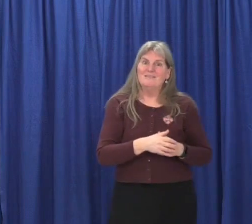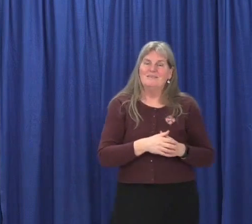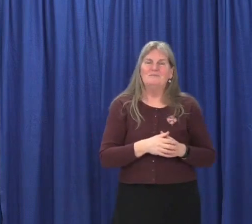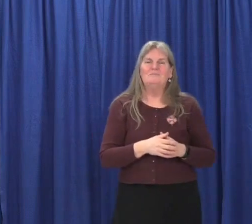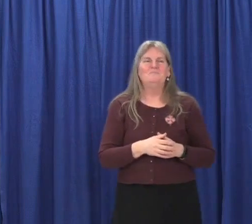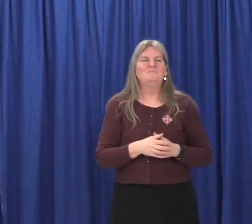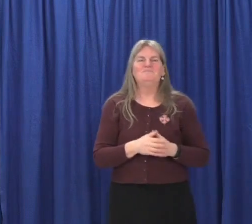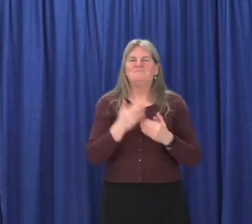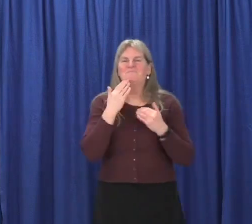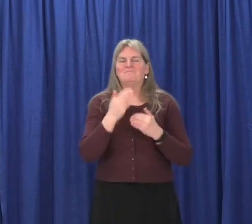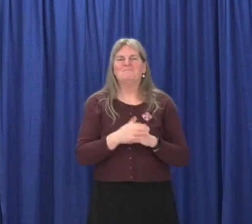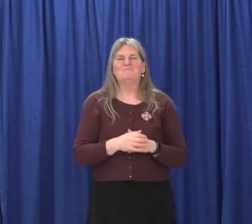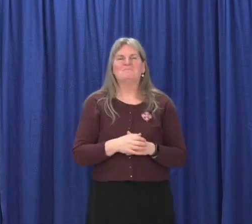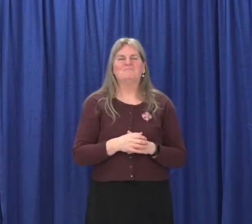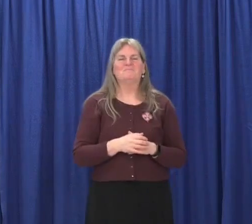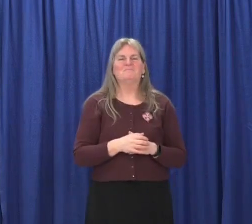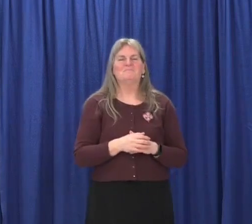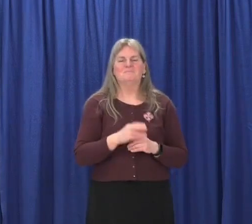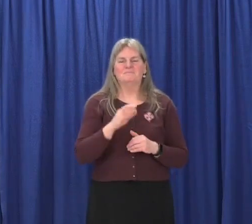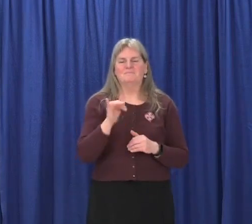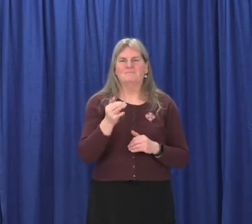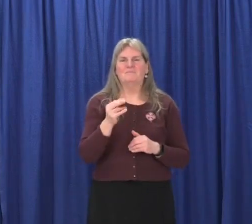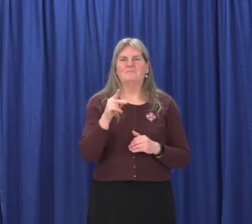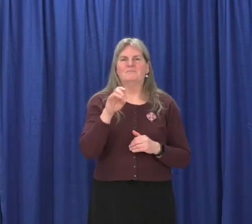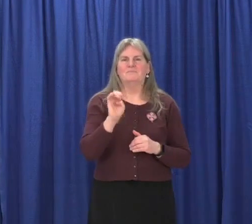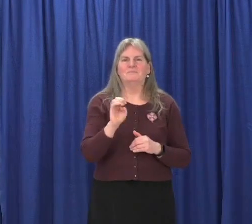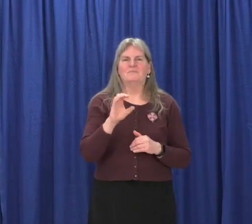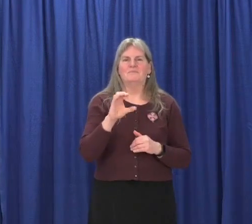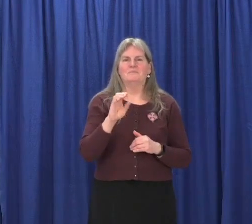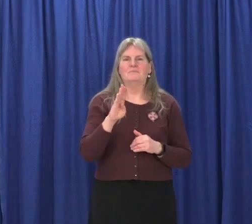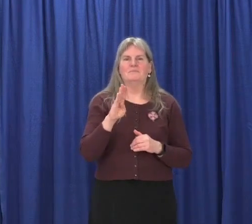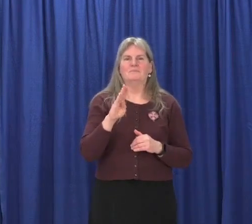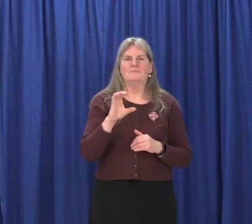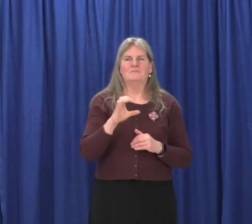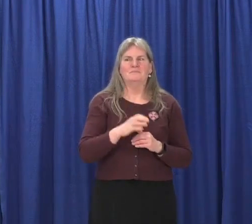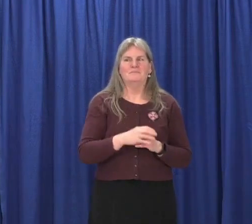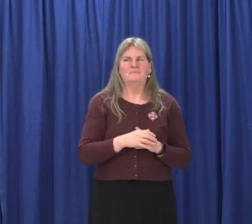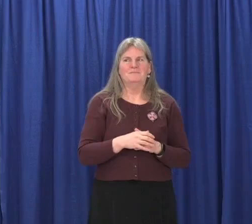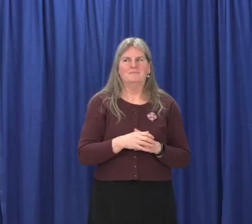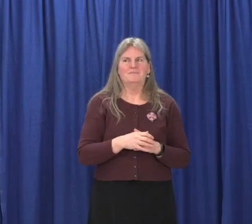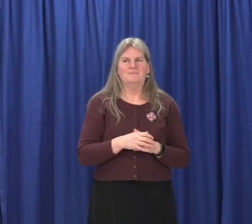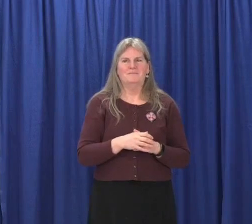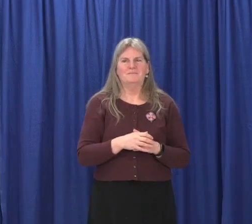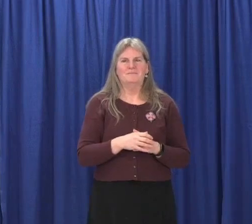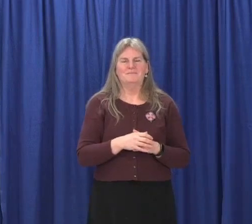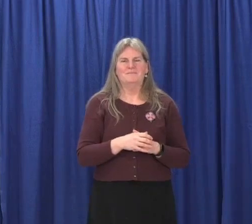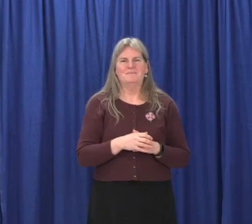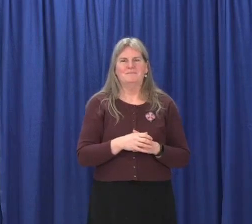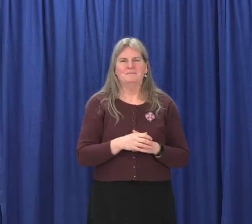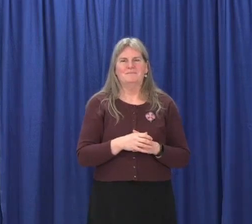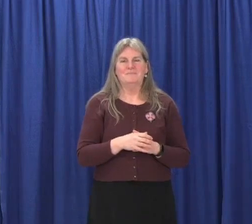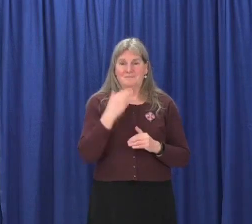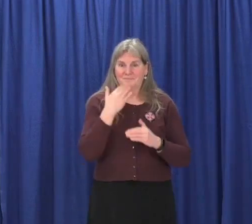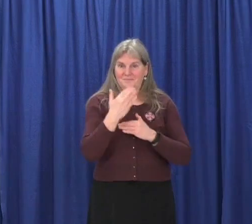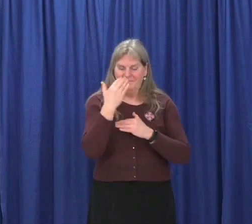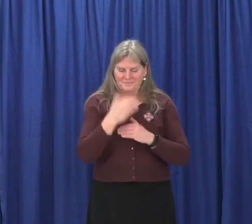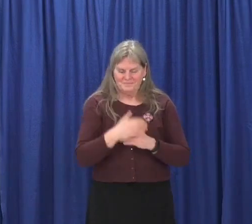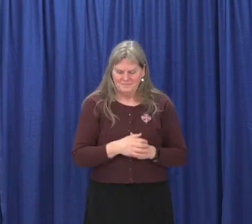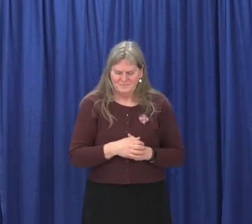We'll now move to Jackie at CBC. Good morning. My first question is